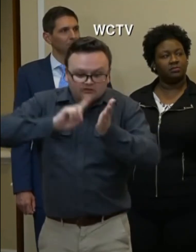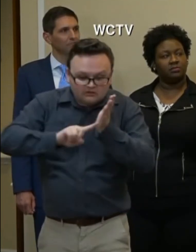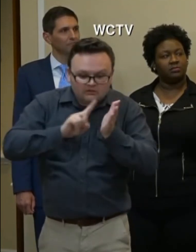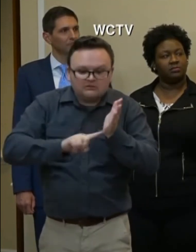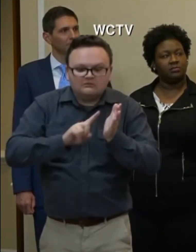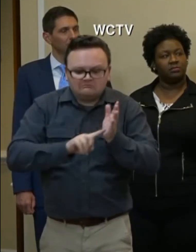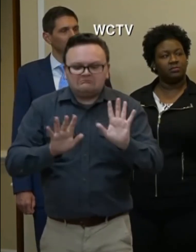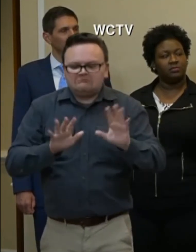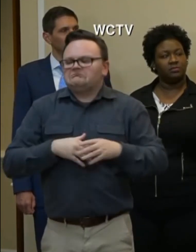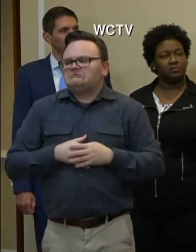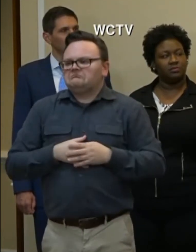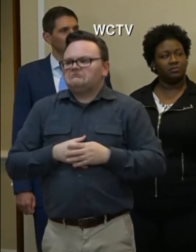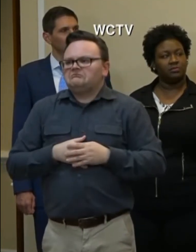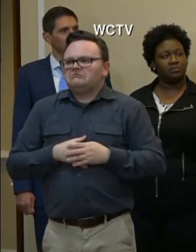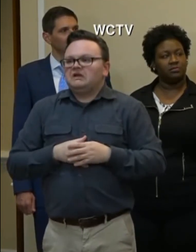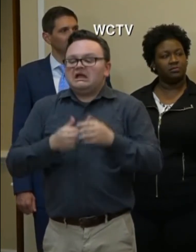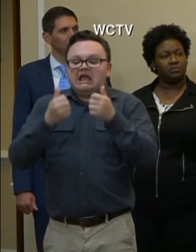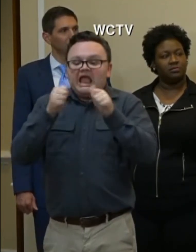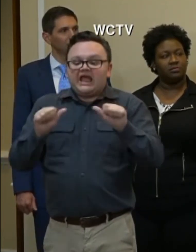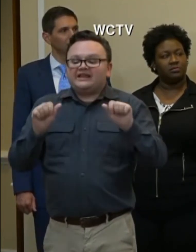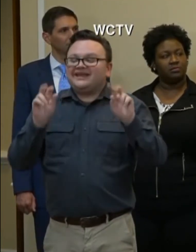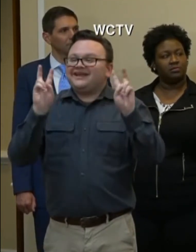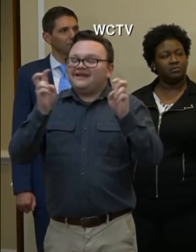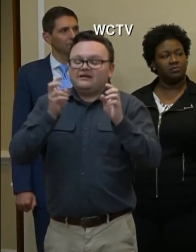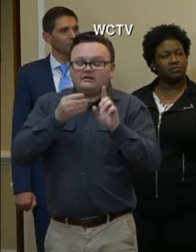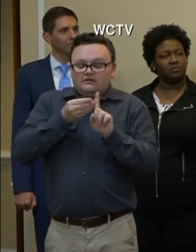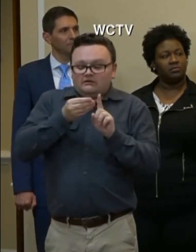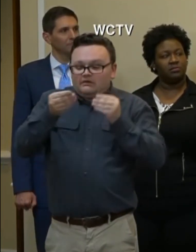not been able to identify community spread at the same time this is a